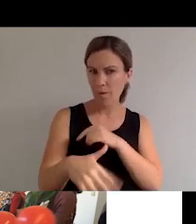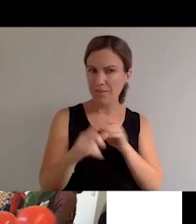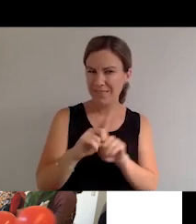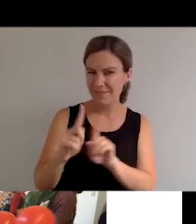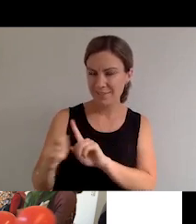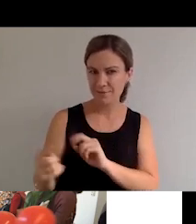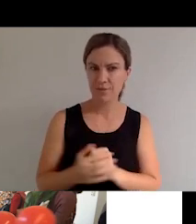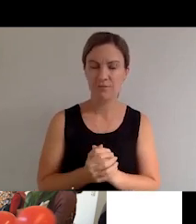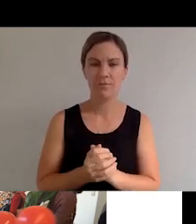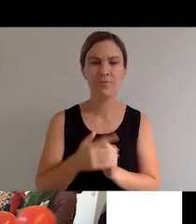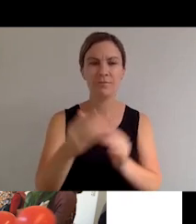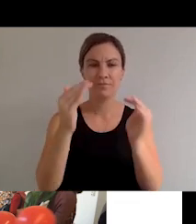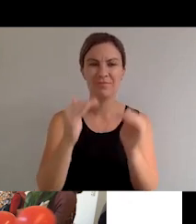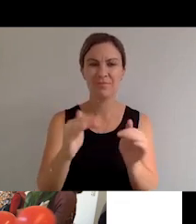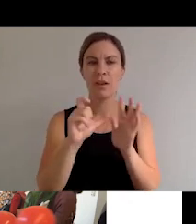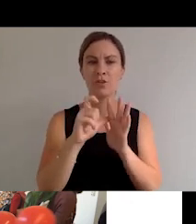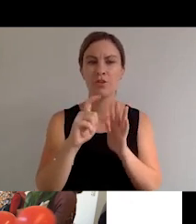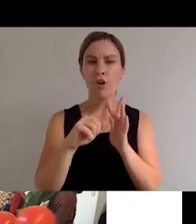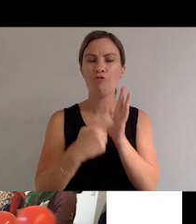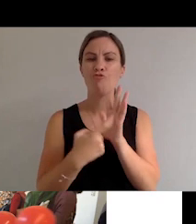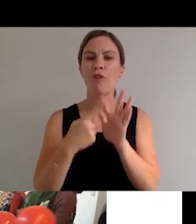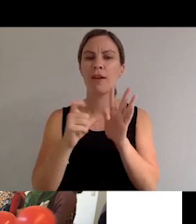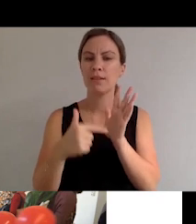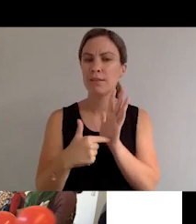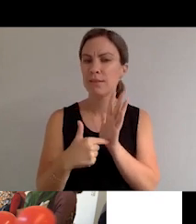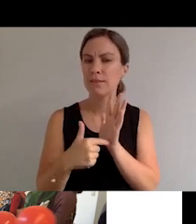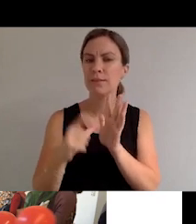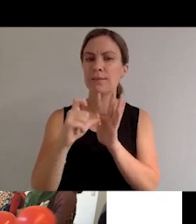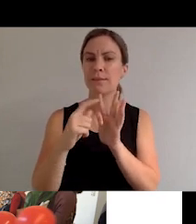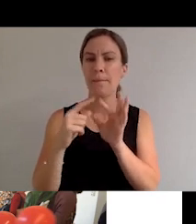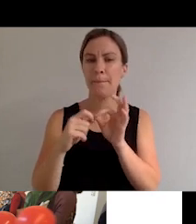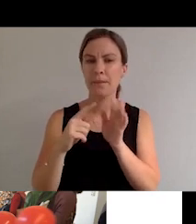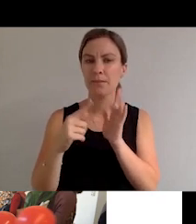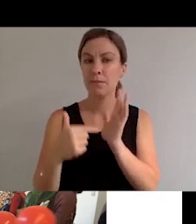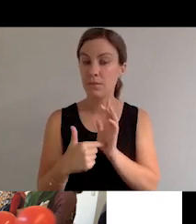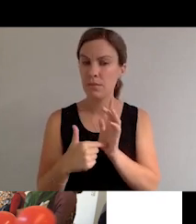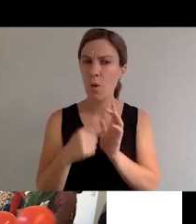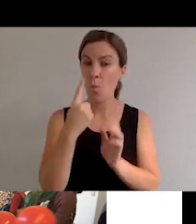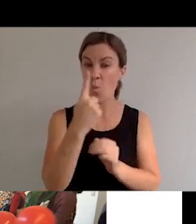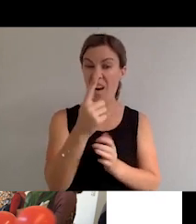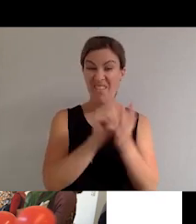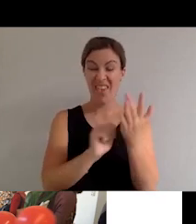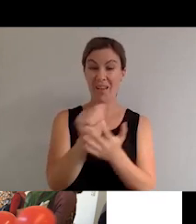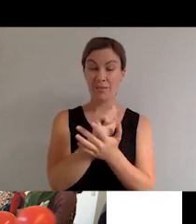One of the organisations - sorry, one of the artists who posted online said he worked out his small group - small